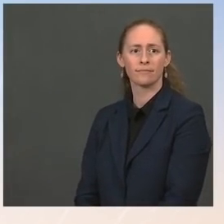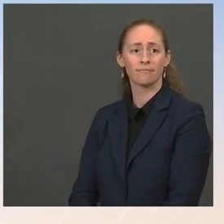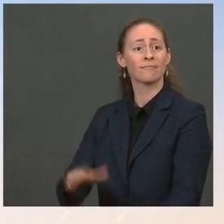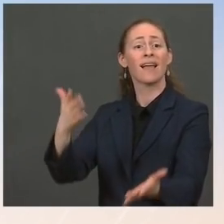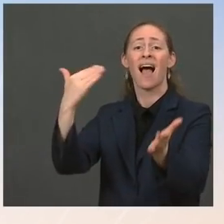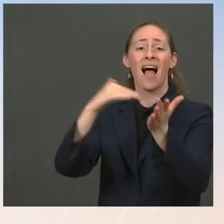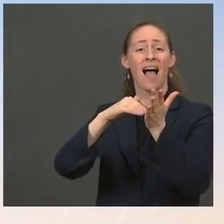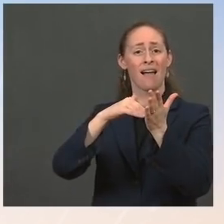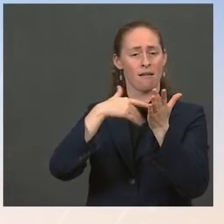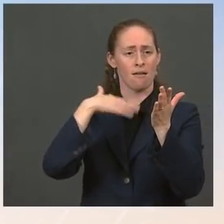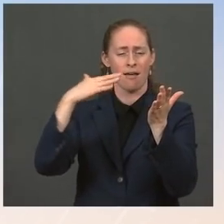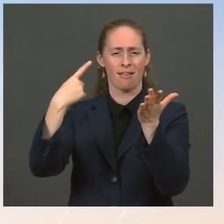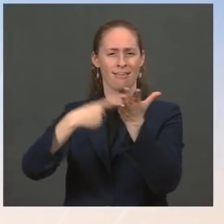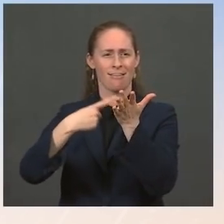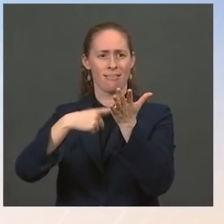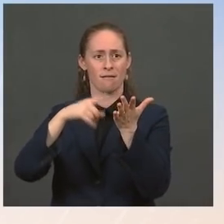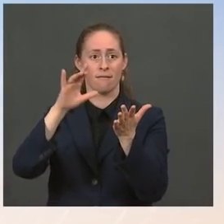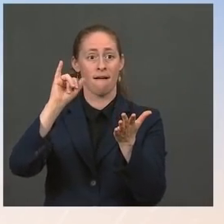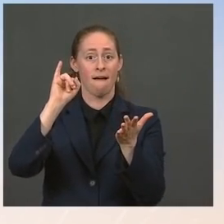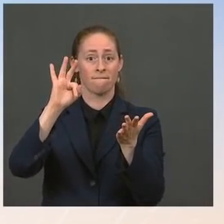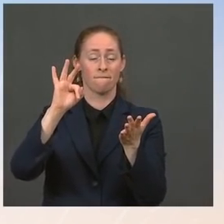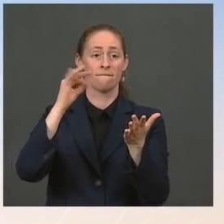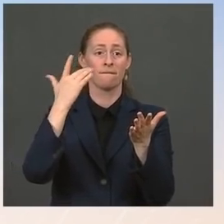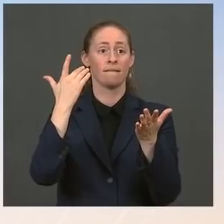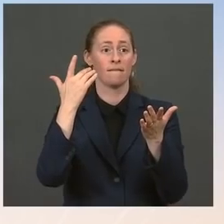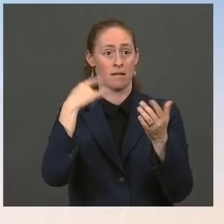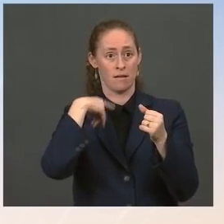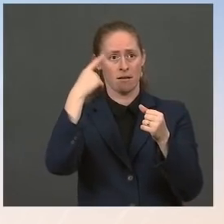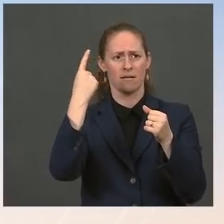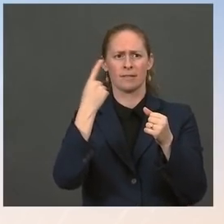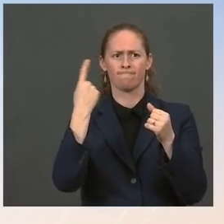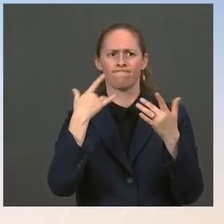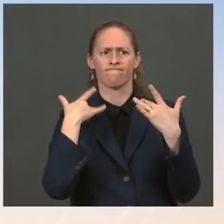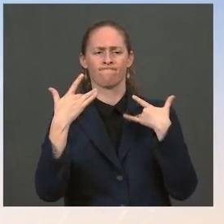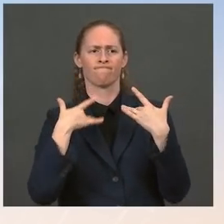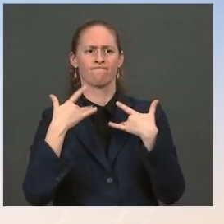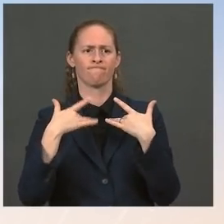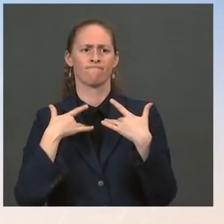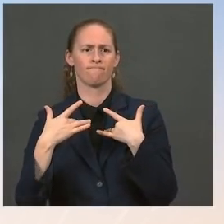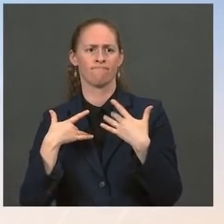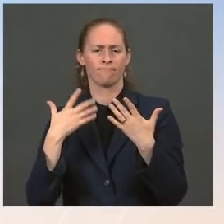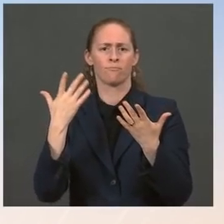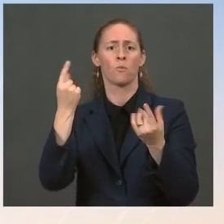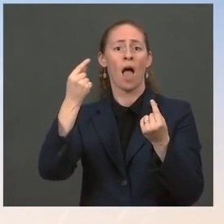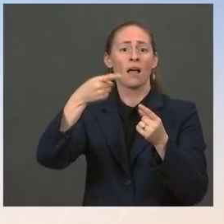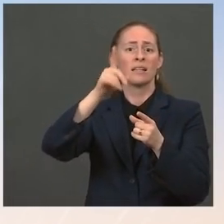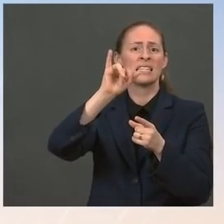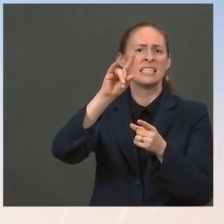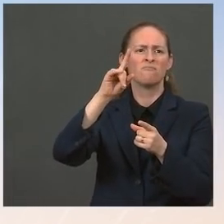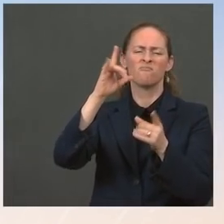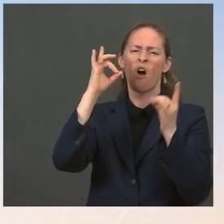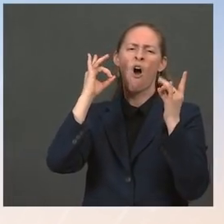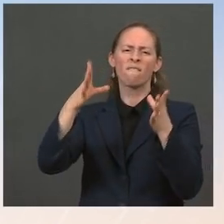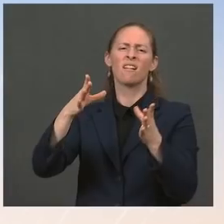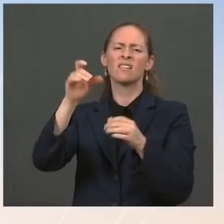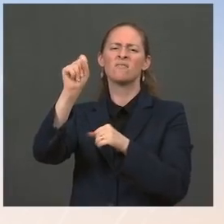or not we think the treatment of the Uyghurs is outrageous. It is. We've all said that. We're talking about a piece of legislation